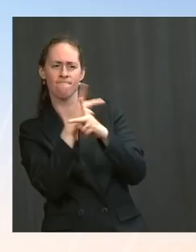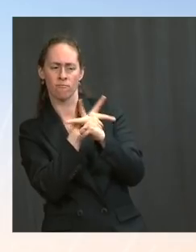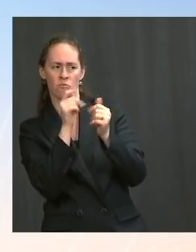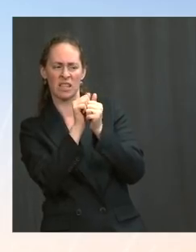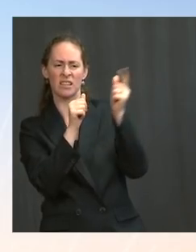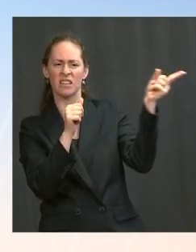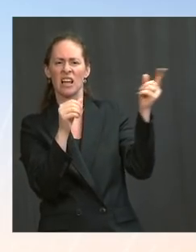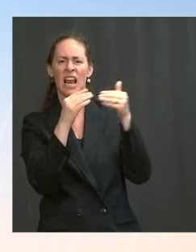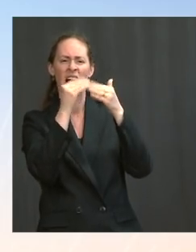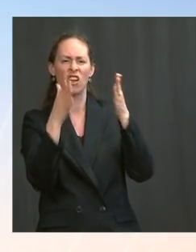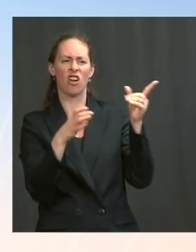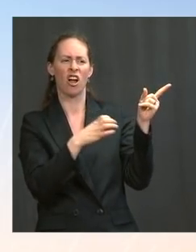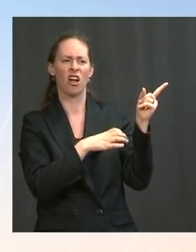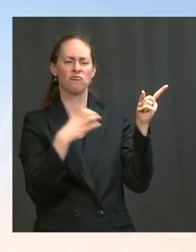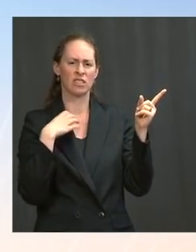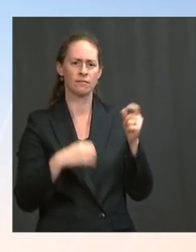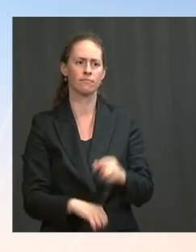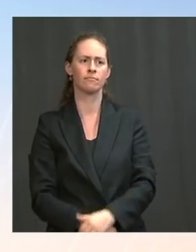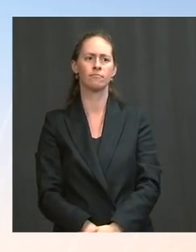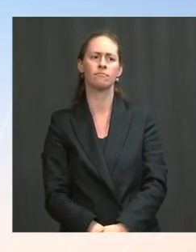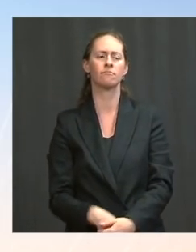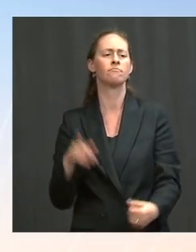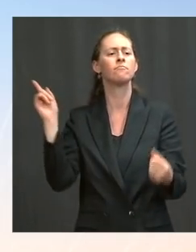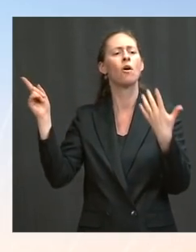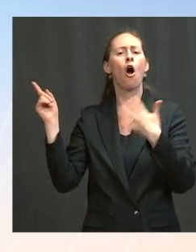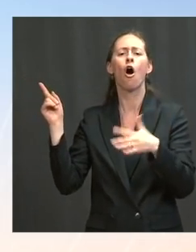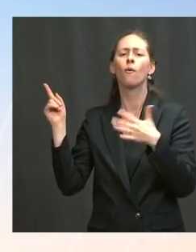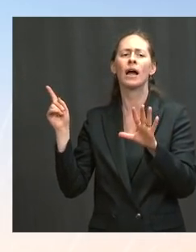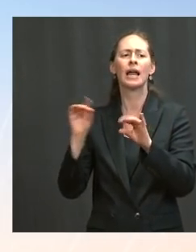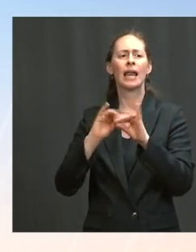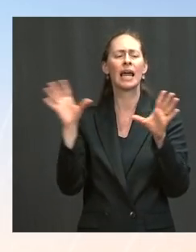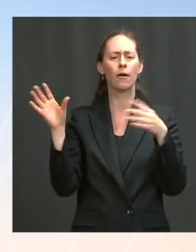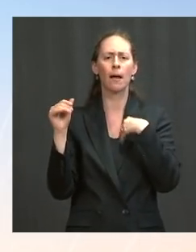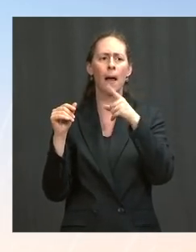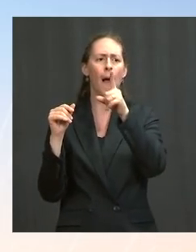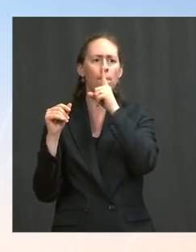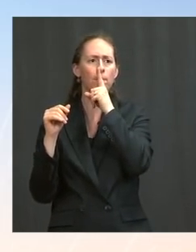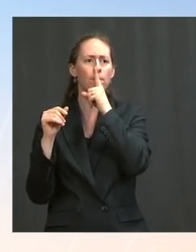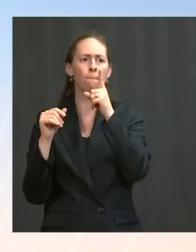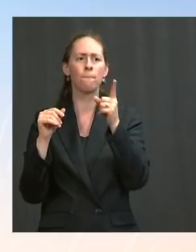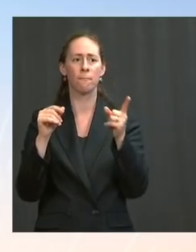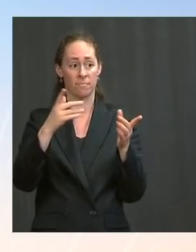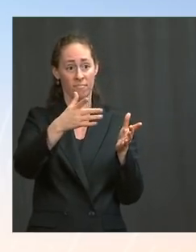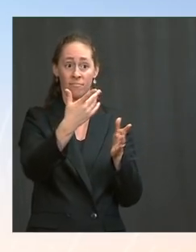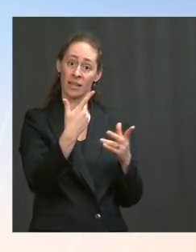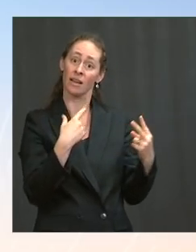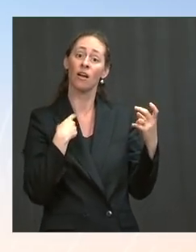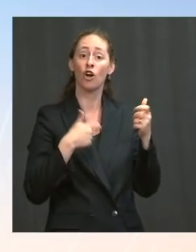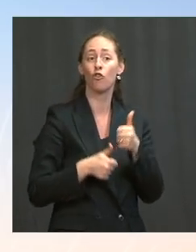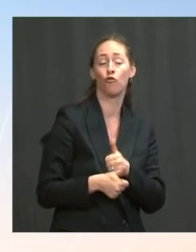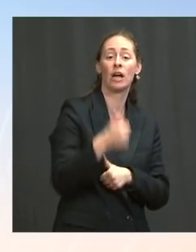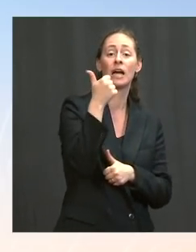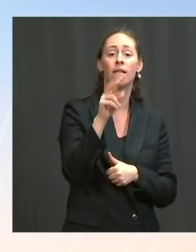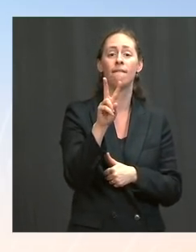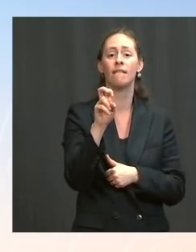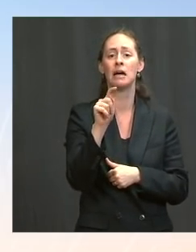that he did not intend to issue a veto threat, and he remains committed to moving that piece of legislation forward,